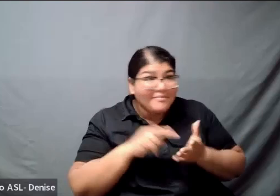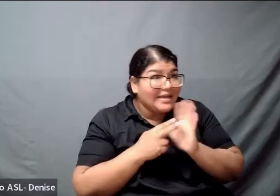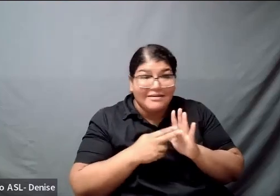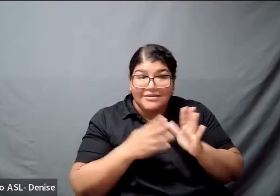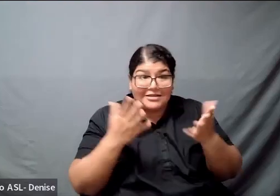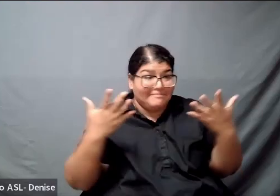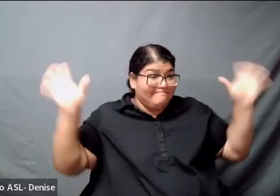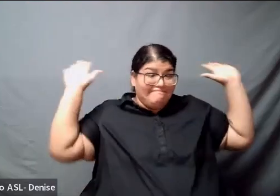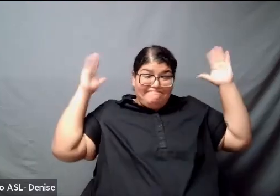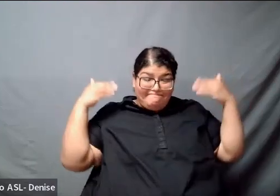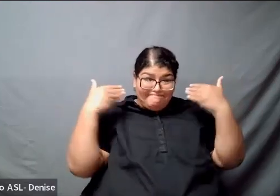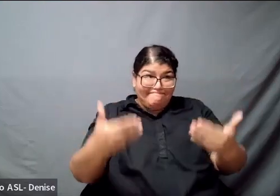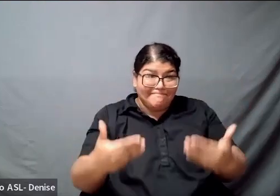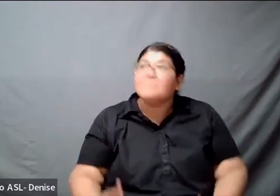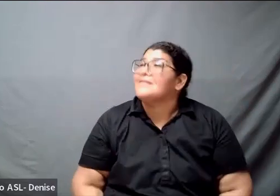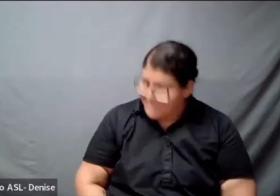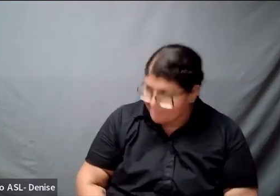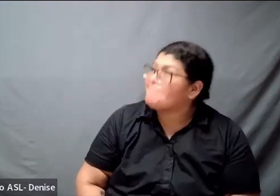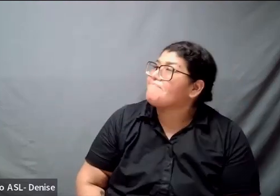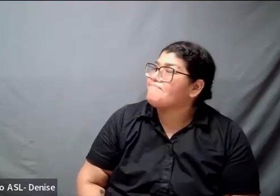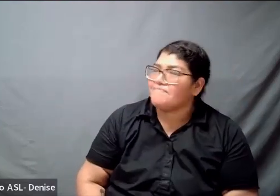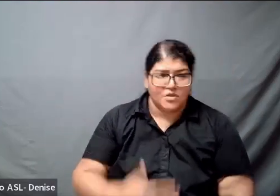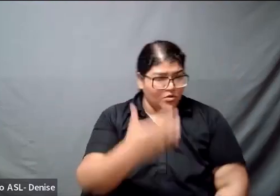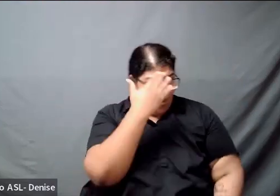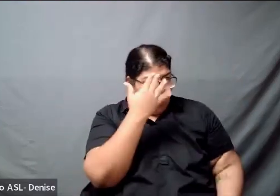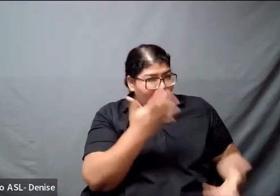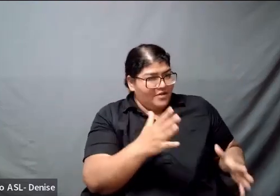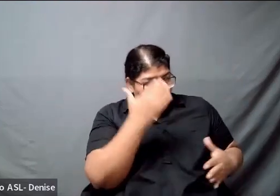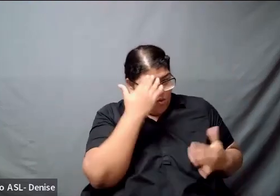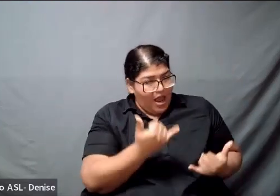Yep. So knowing what you know now, is there advice that you would have for new writers?